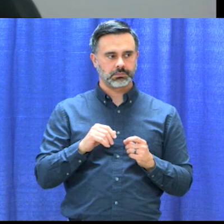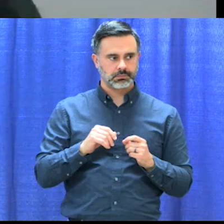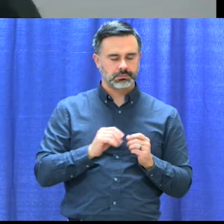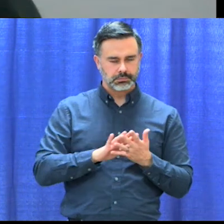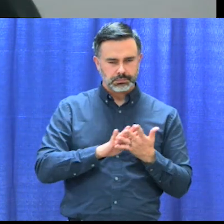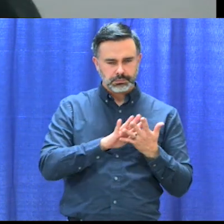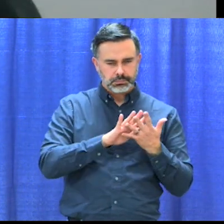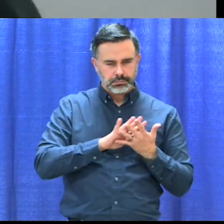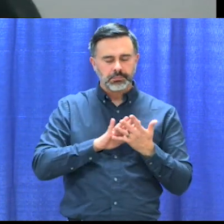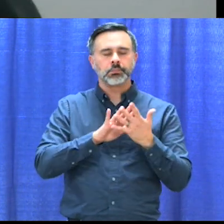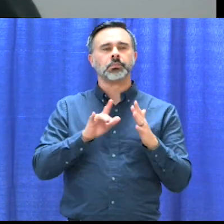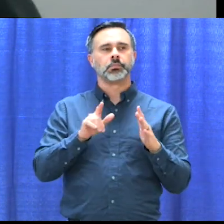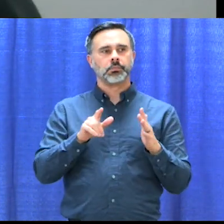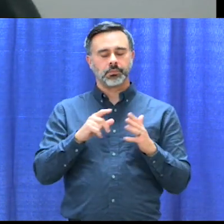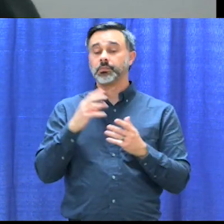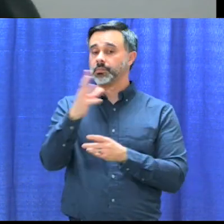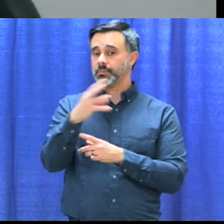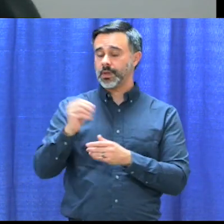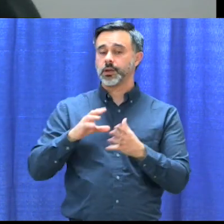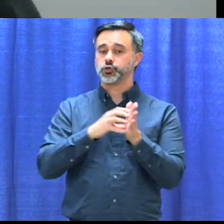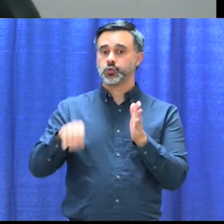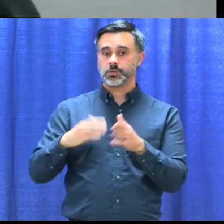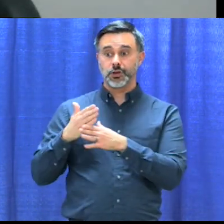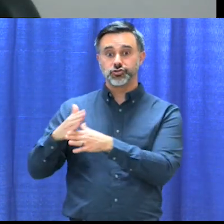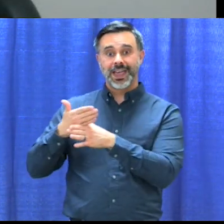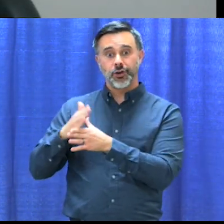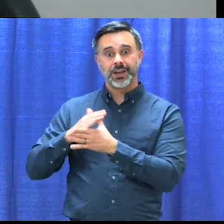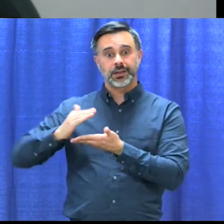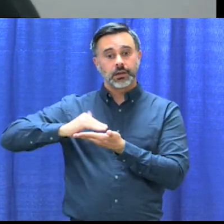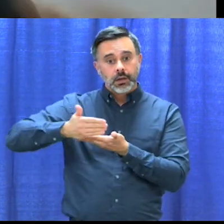So in addition to that our students are sharing devices with siblings and parents so their